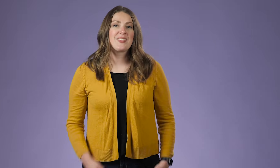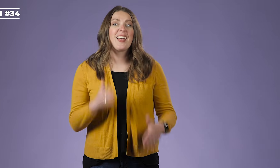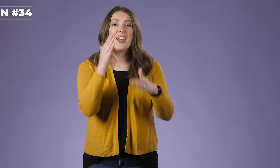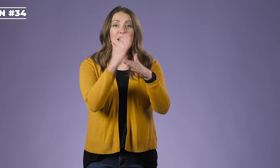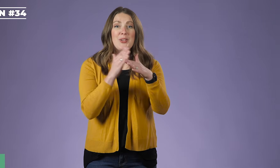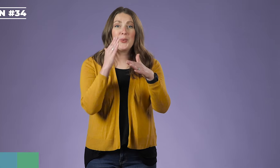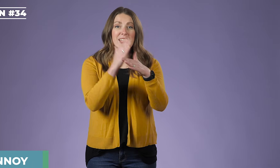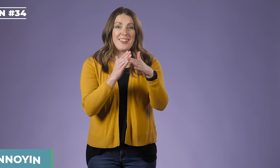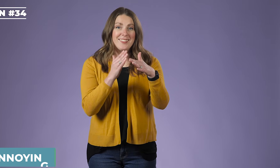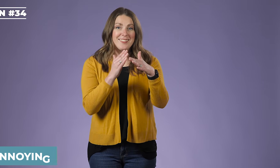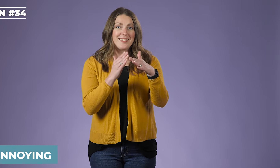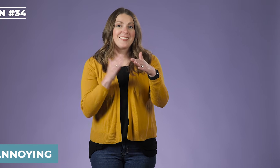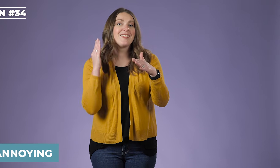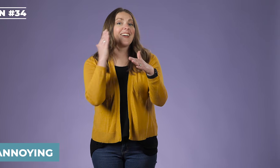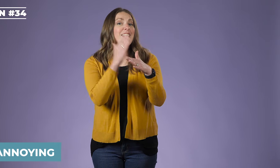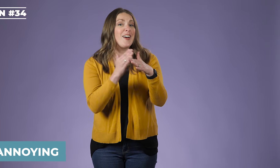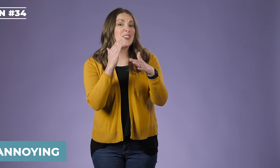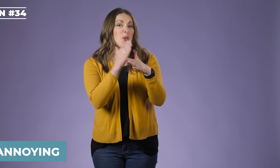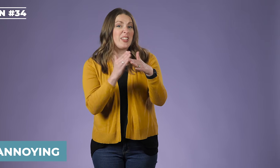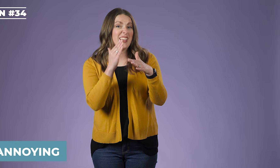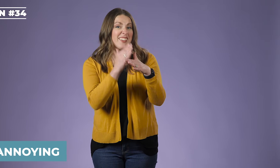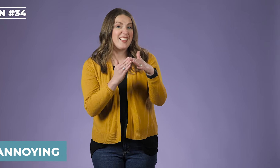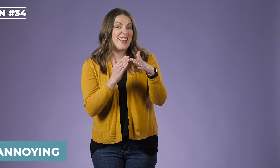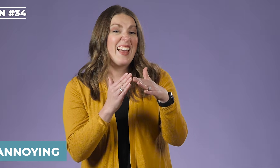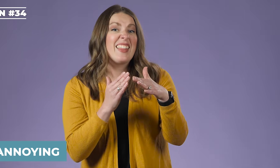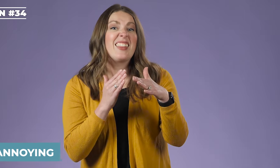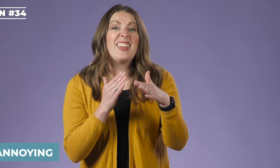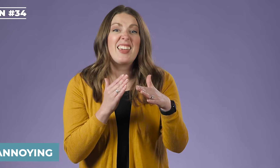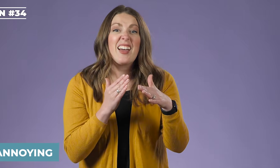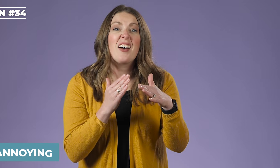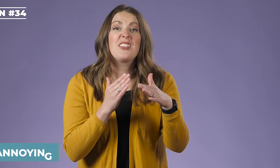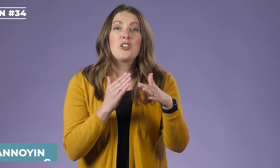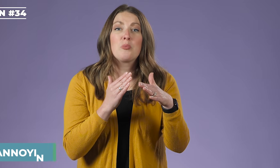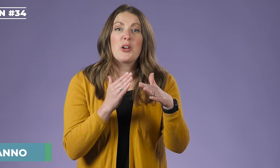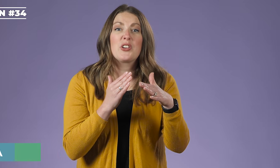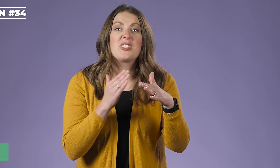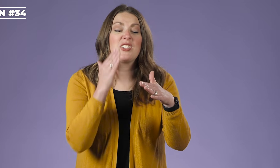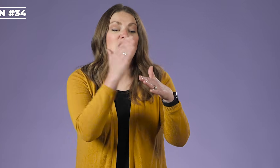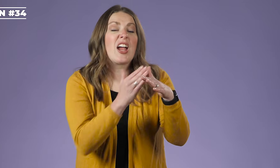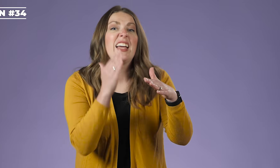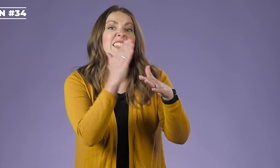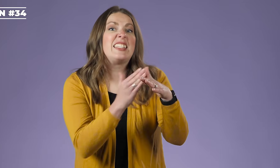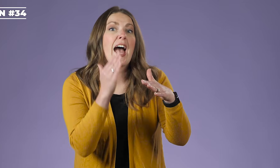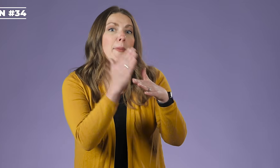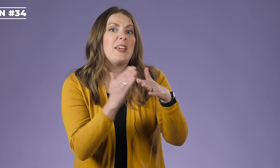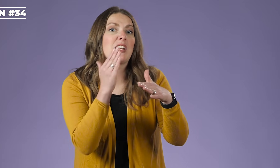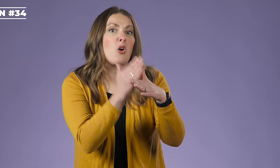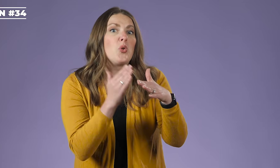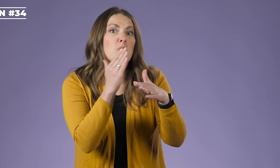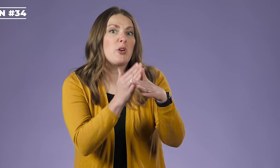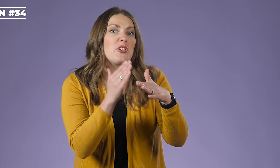Annoying, annoying. Think of a little brother or sister tapping their older brother